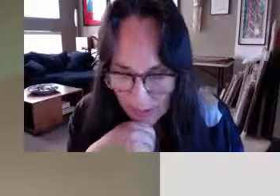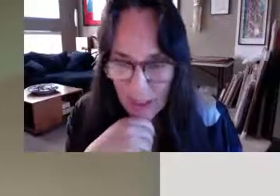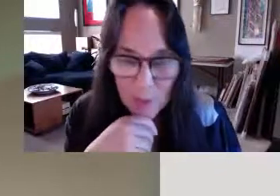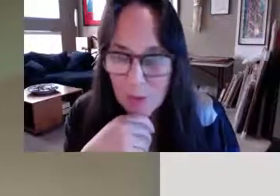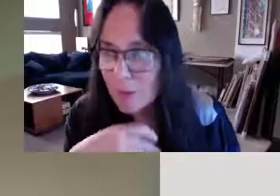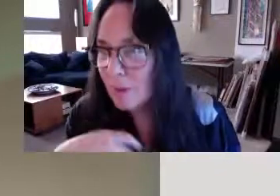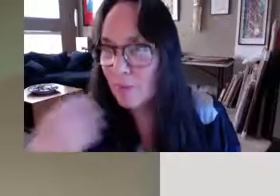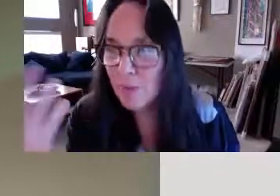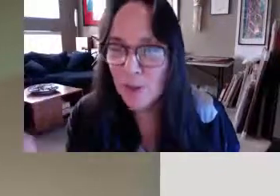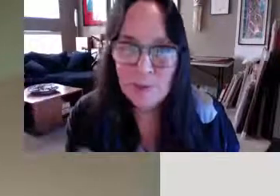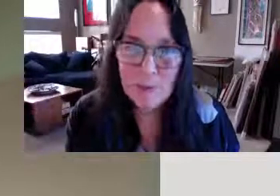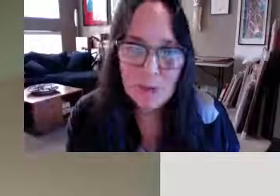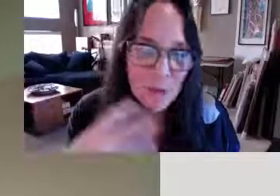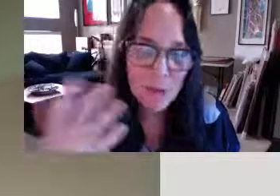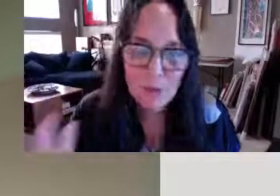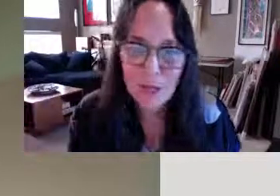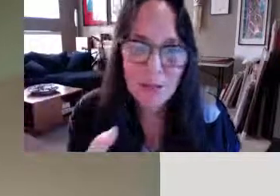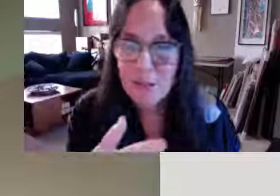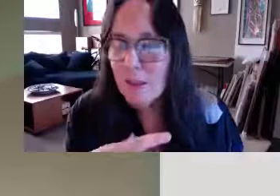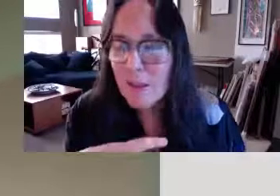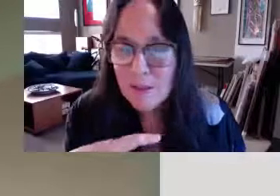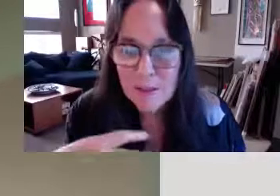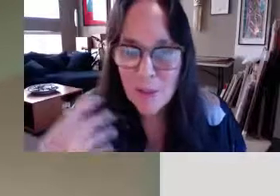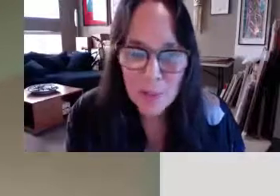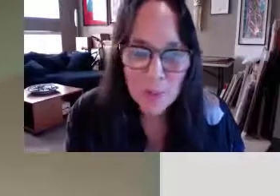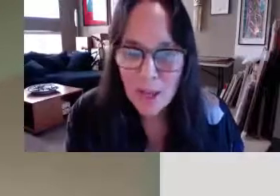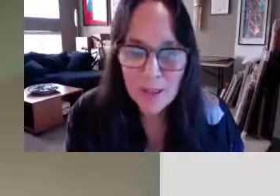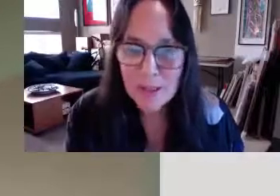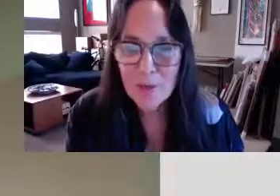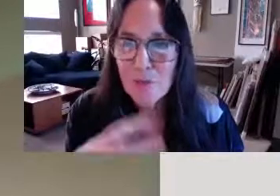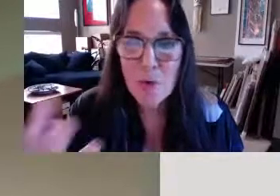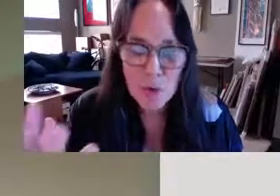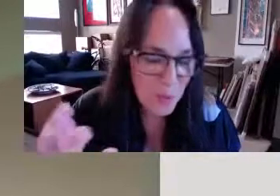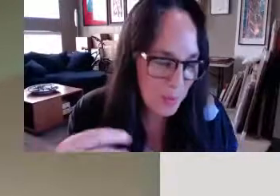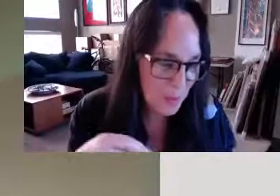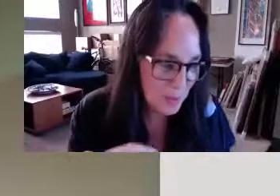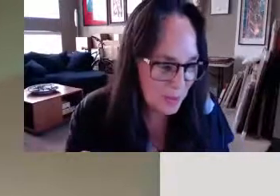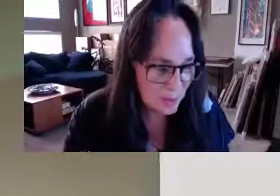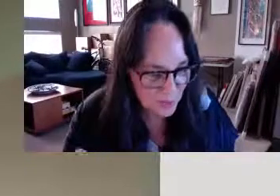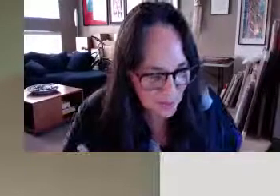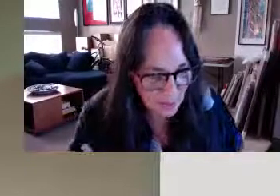camera as a you know colonial violent you know apparatus that froze people and created these